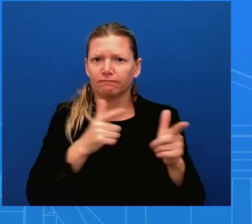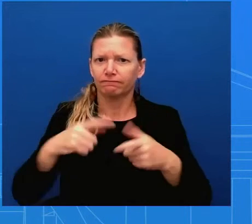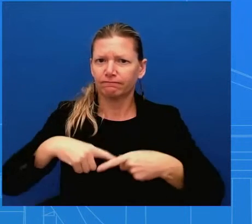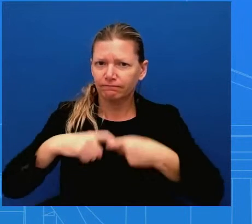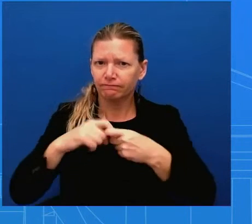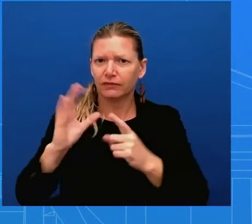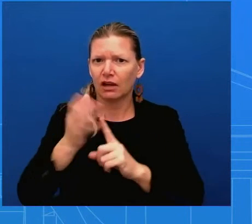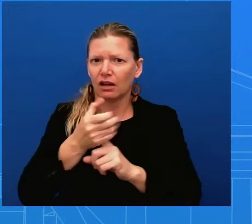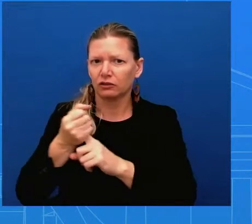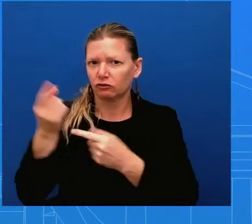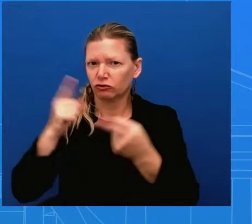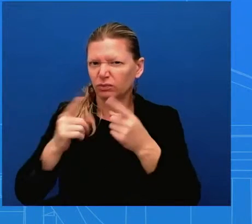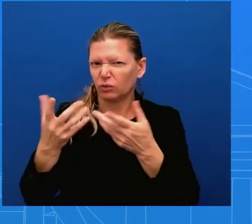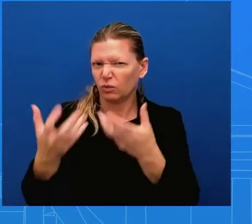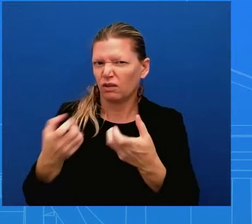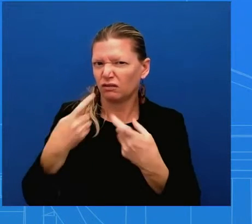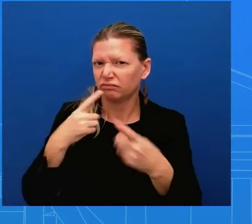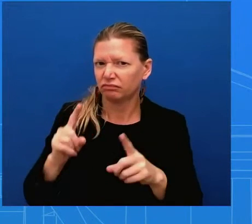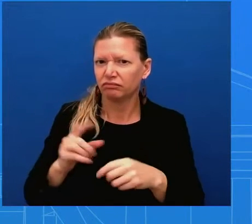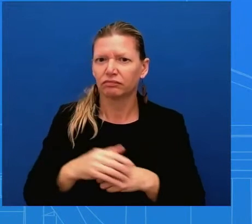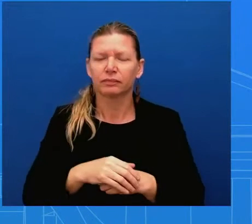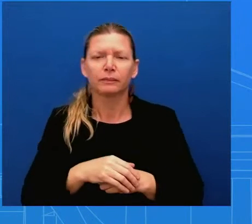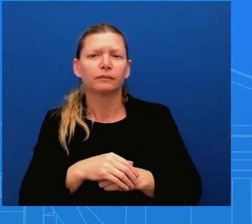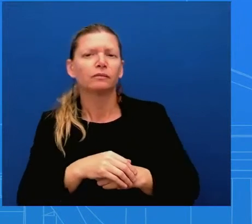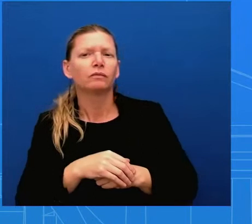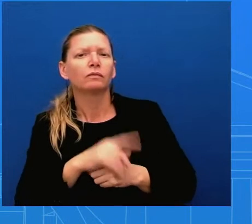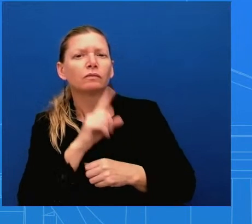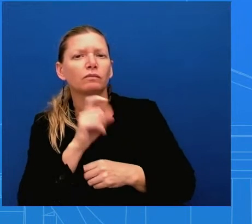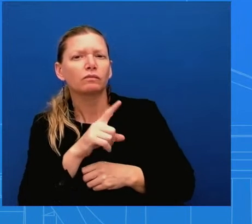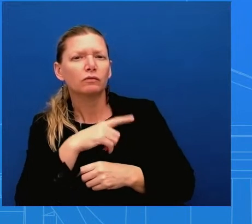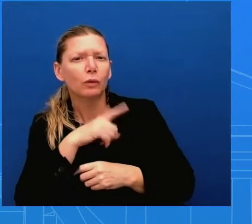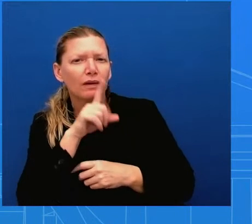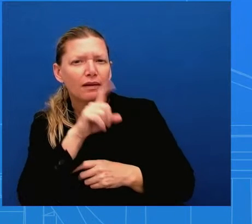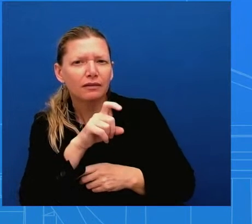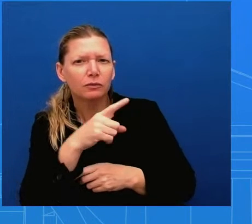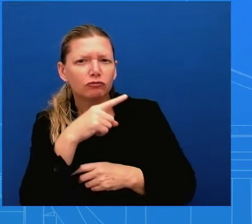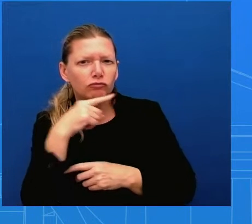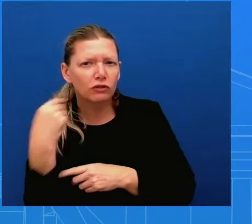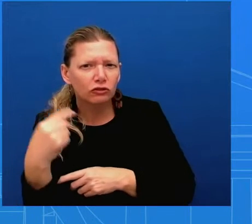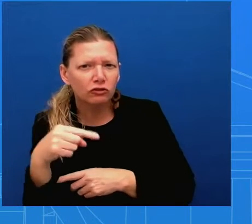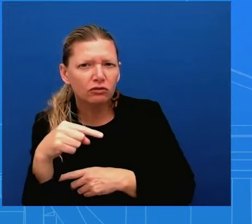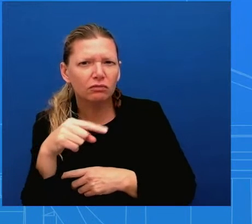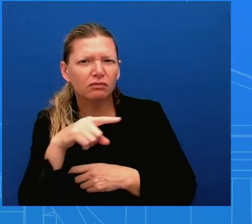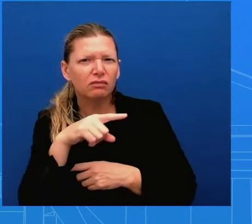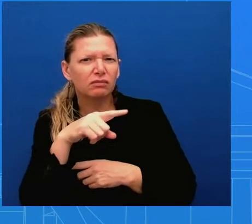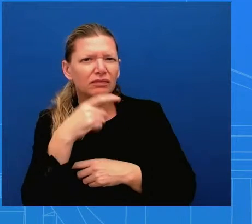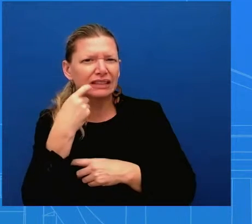In the readout, your call with Israeli officials yesterday, it said that you're going to have this meeting again